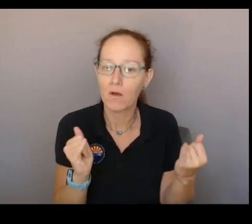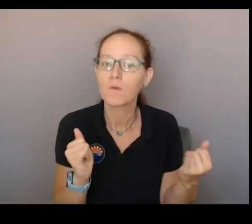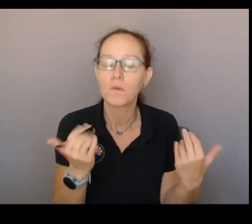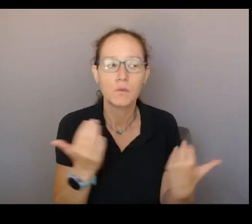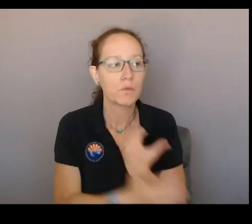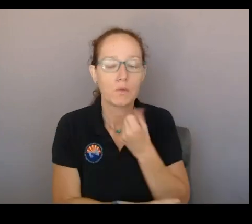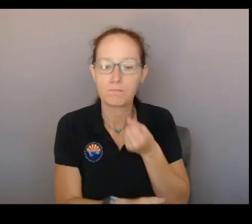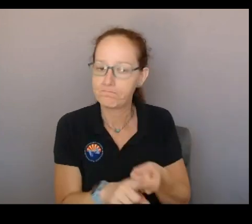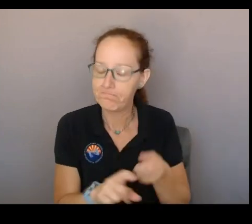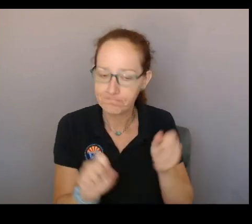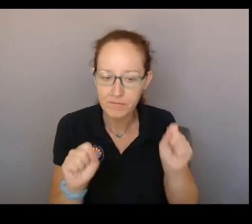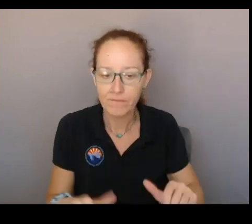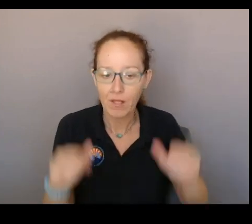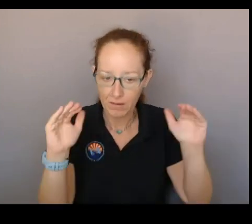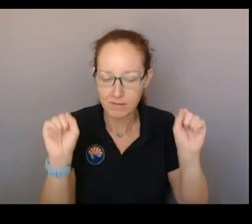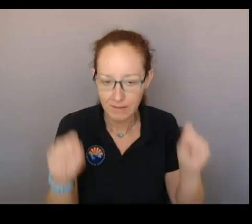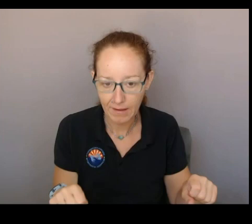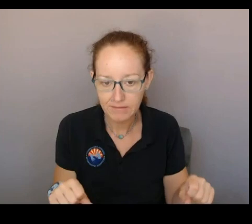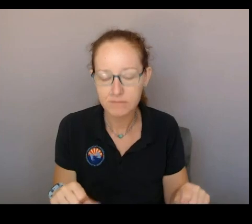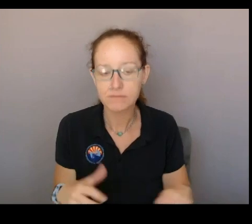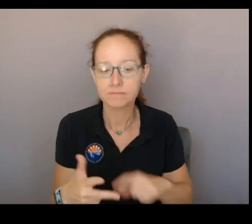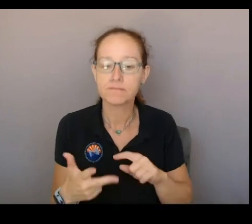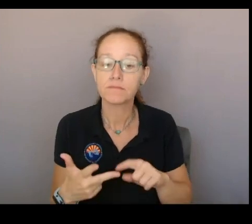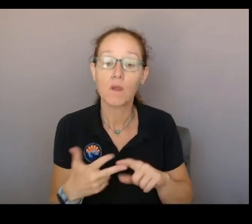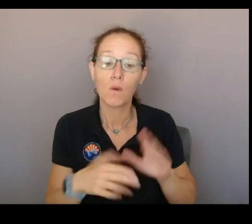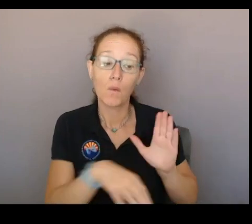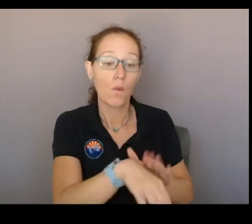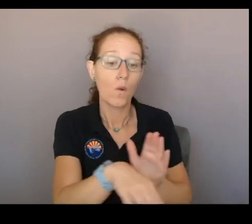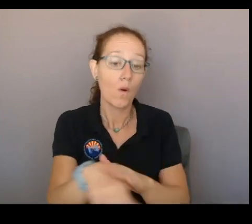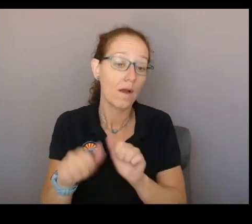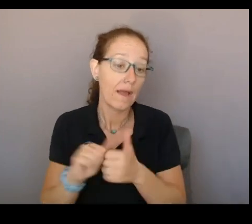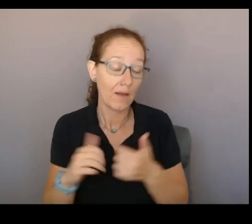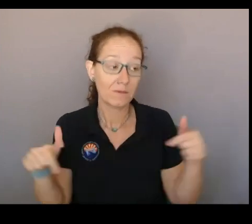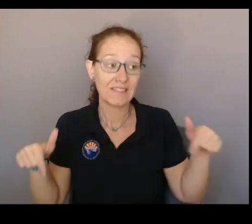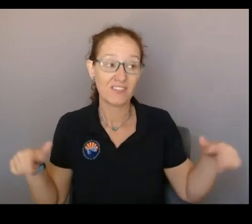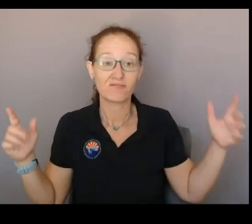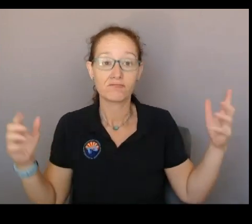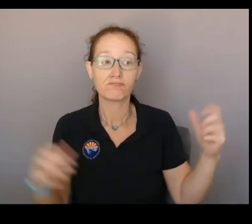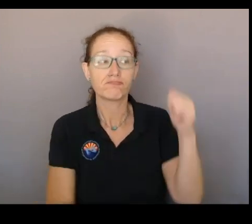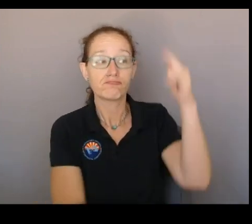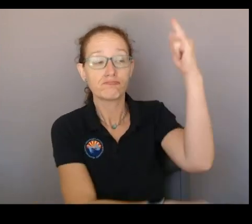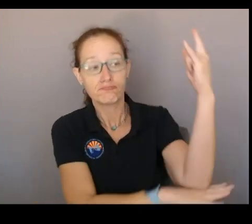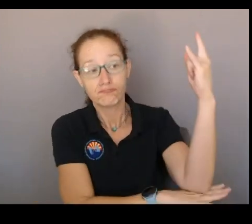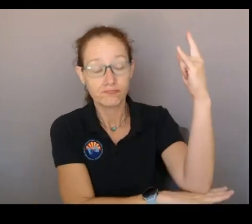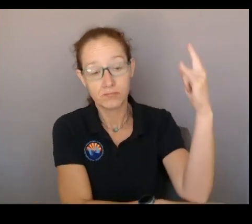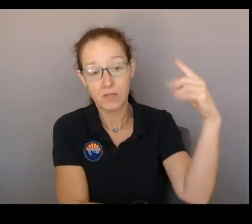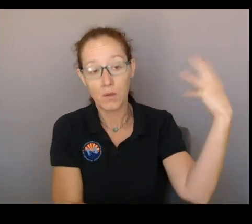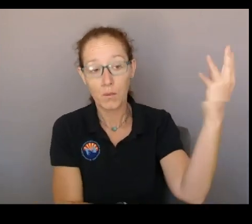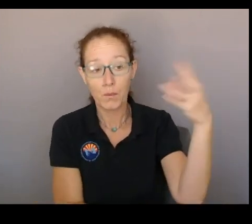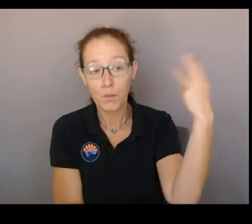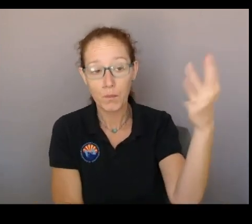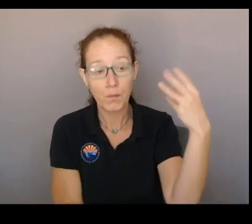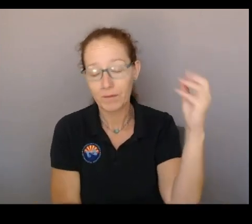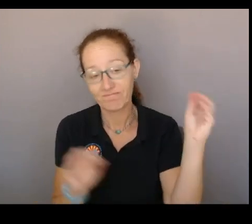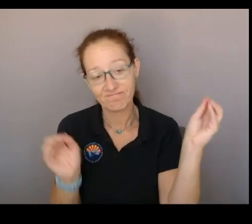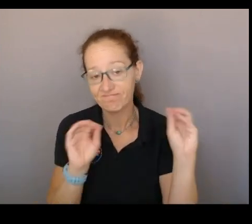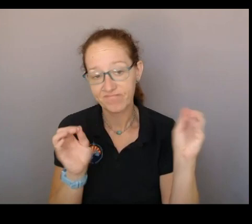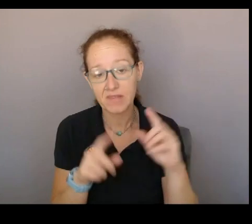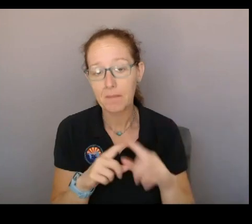warning. We don't have the outdoor sirens here but you have NOAA weather radio, you have wire wireless emergency alerts.